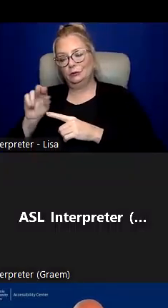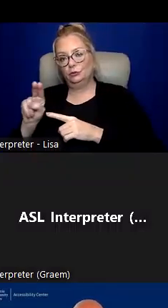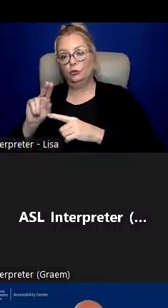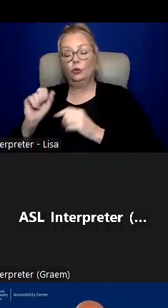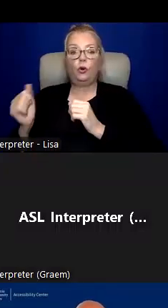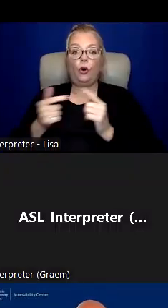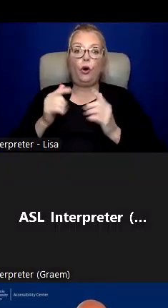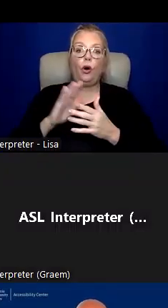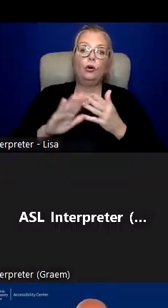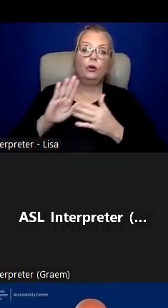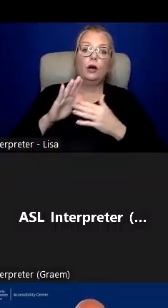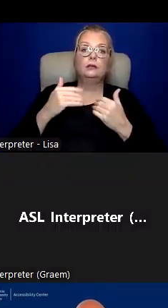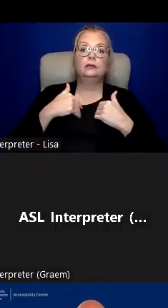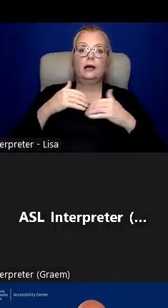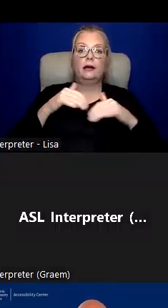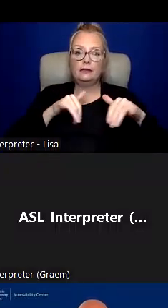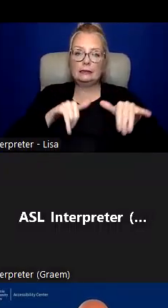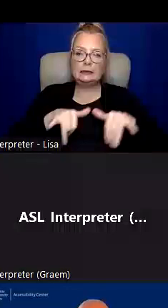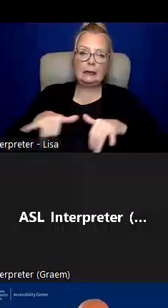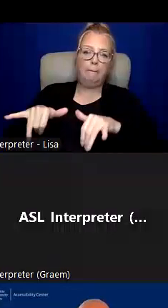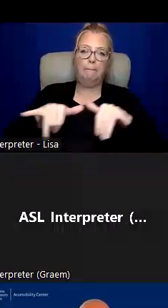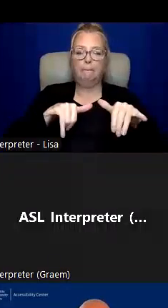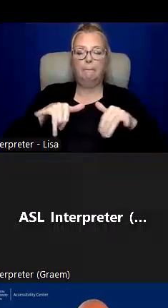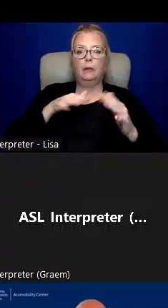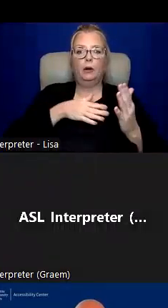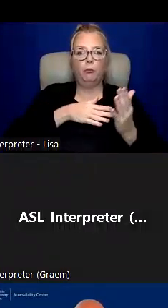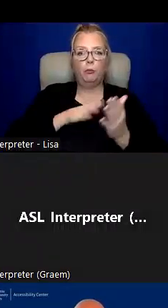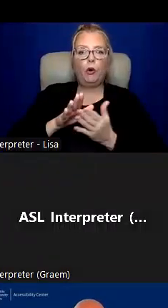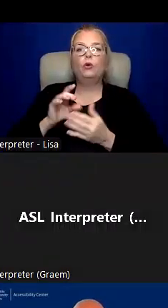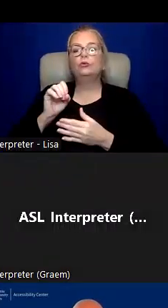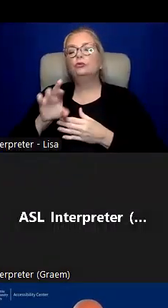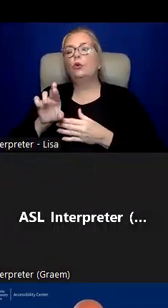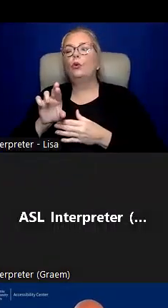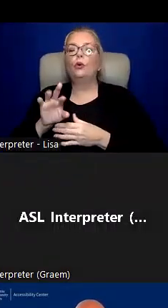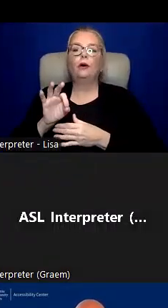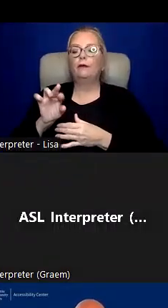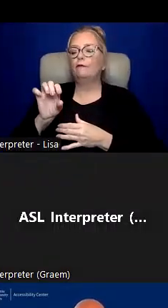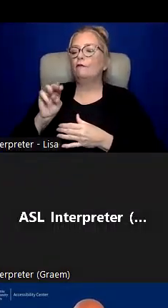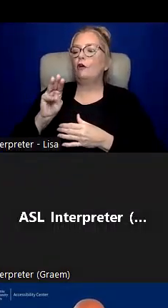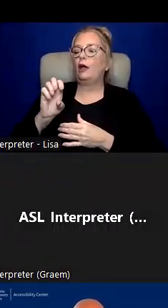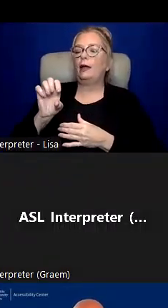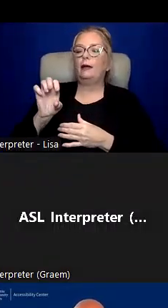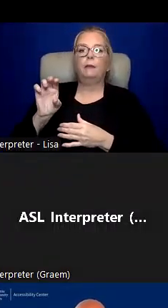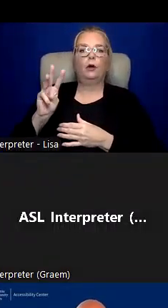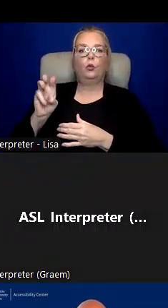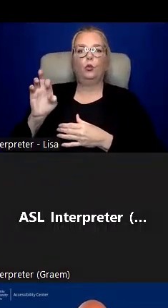a common approach, or framework, as we called it, for how we're going to address accessibility